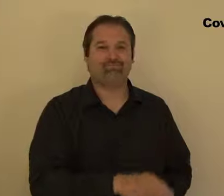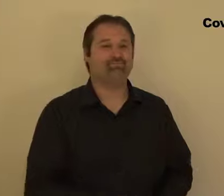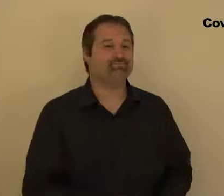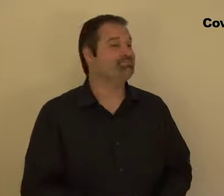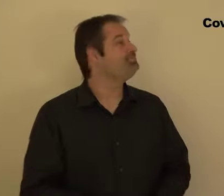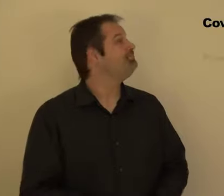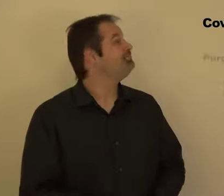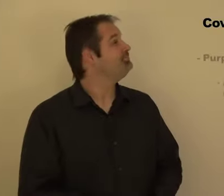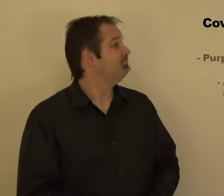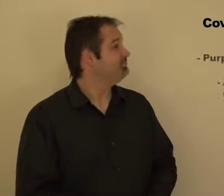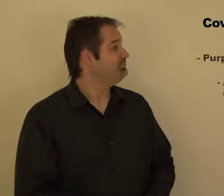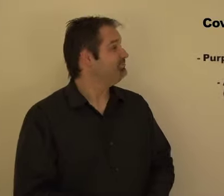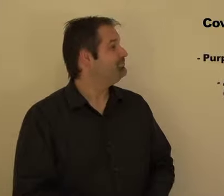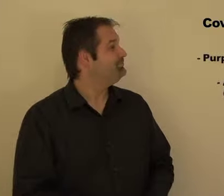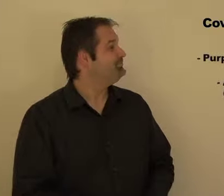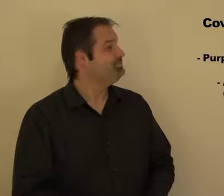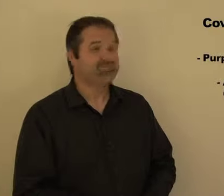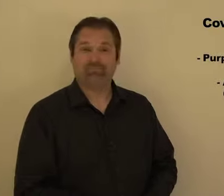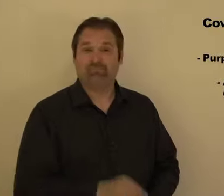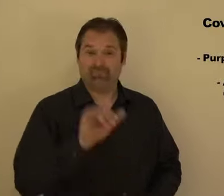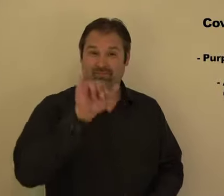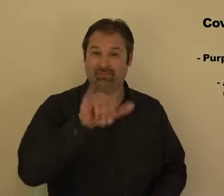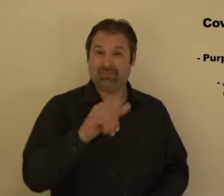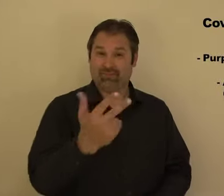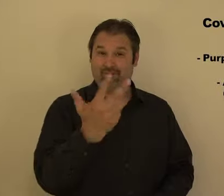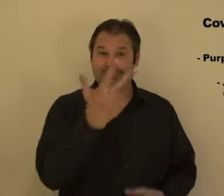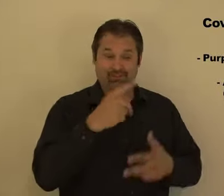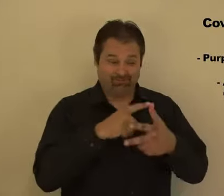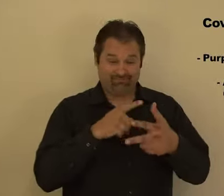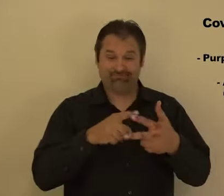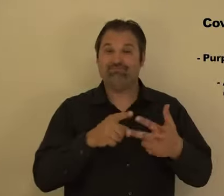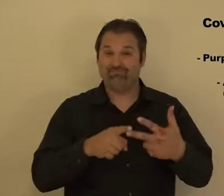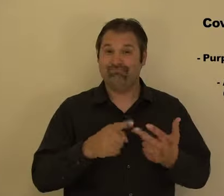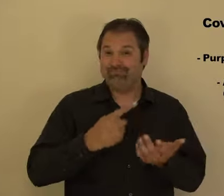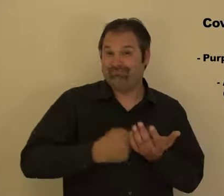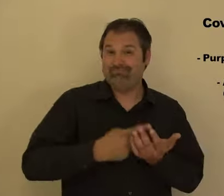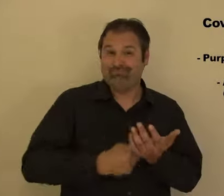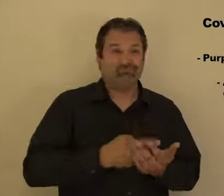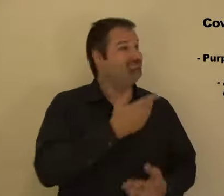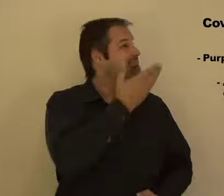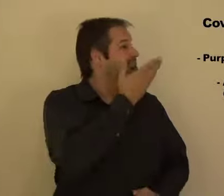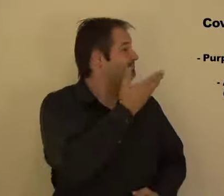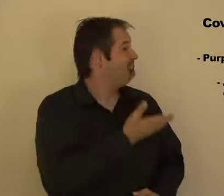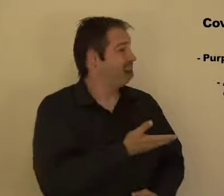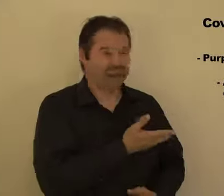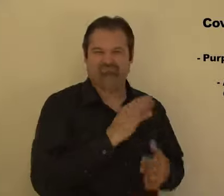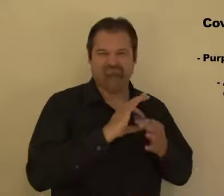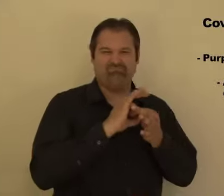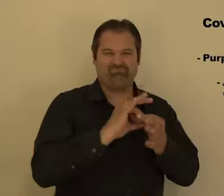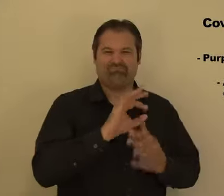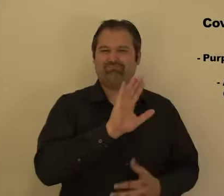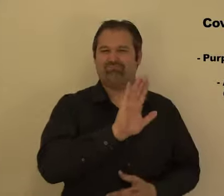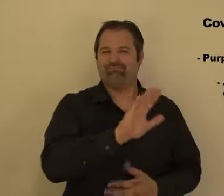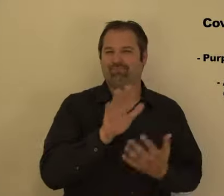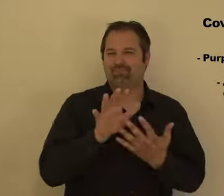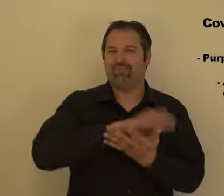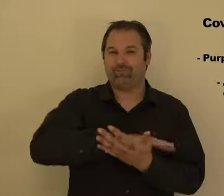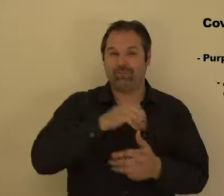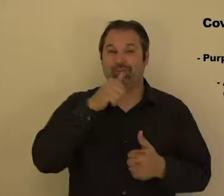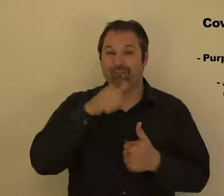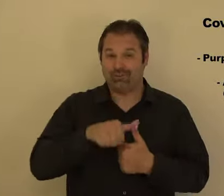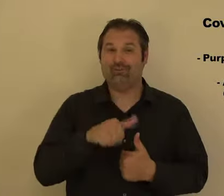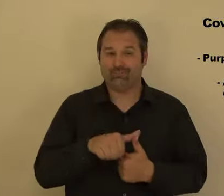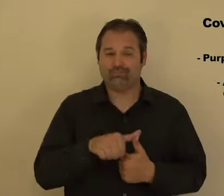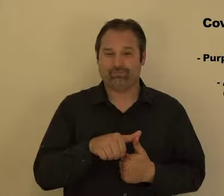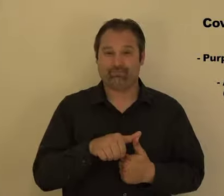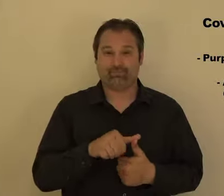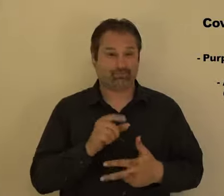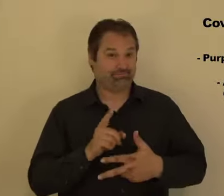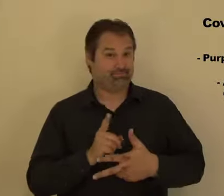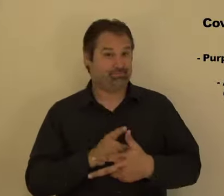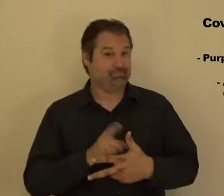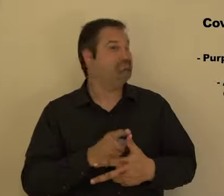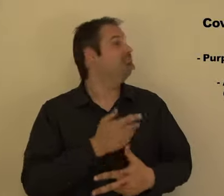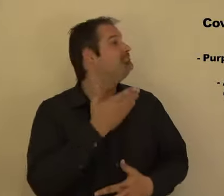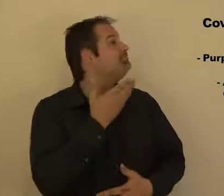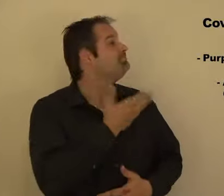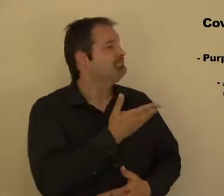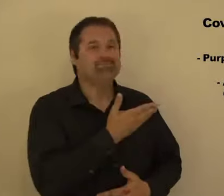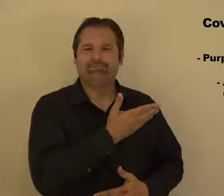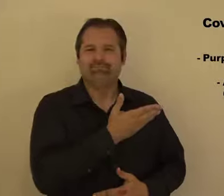First, the purpose and goals of cover letters.